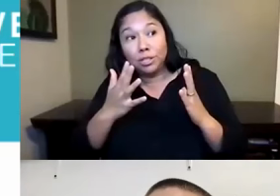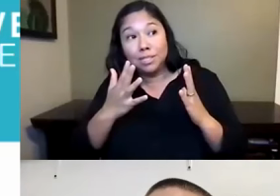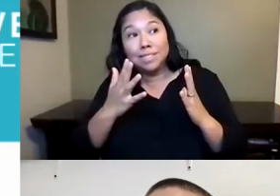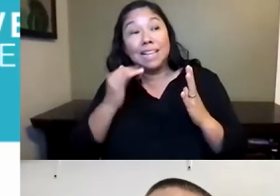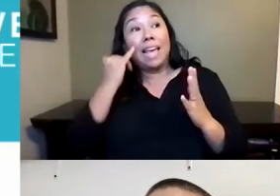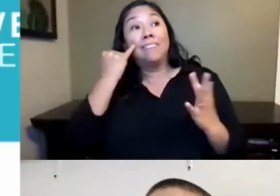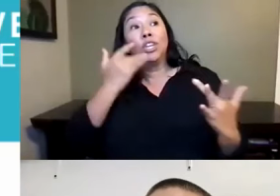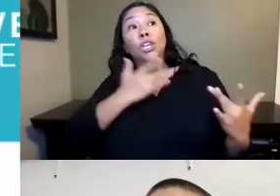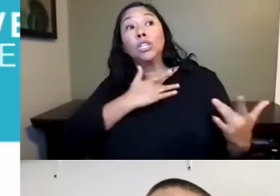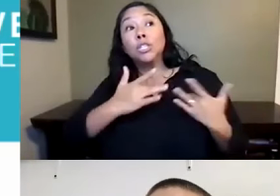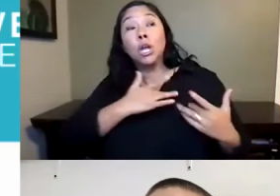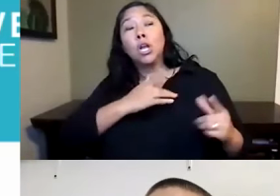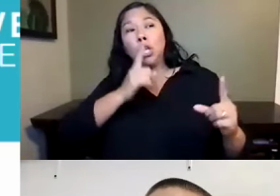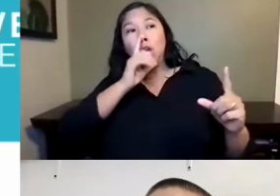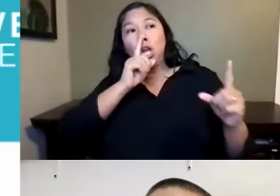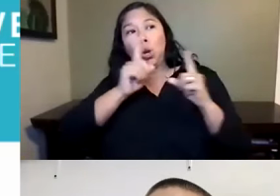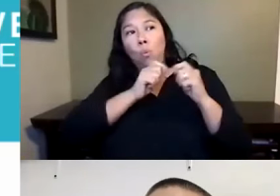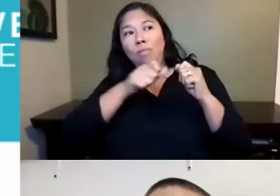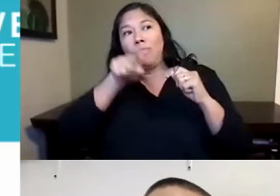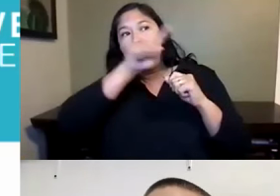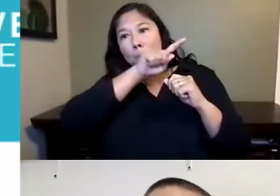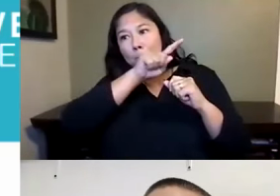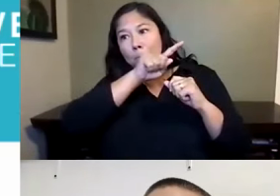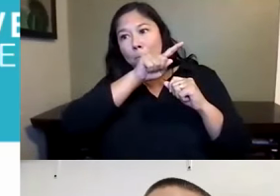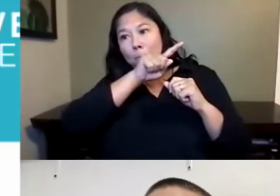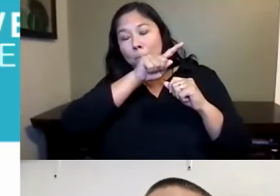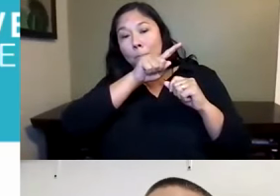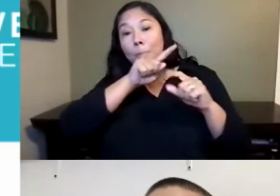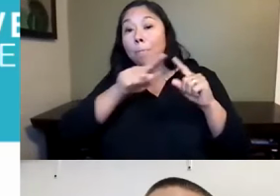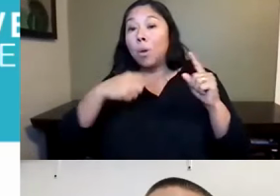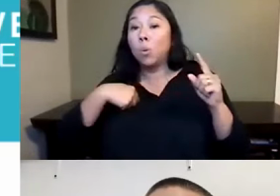But we really want to encourage people to get the vaccine,